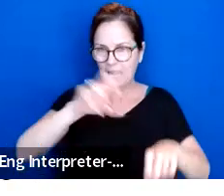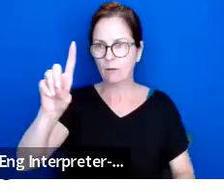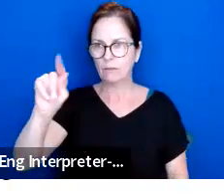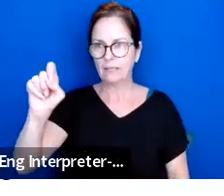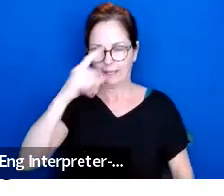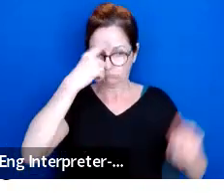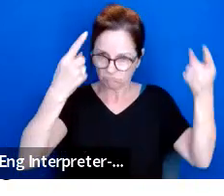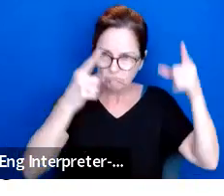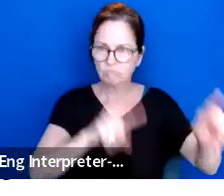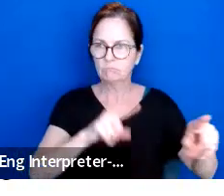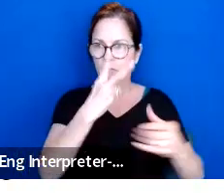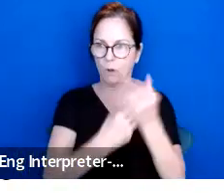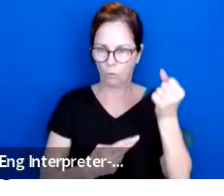This is something I want to emphasize. We've had occasions where people were like, well, I want to come back and see a second one.